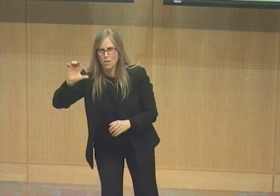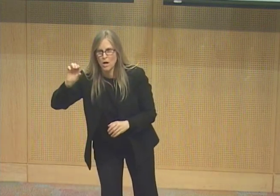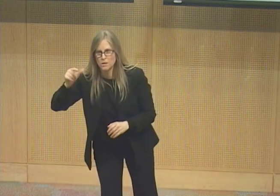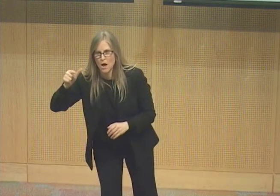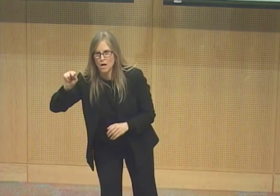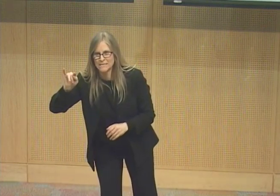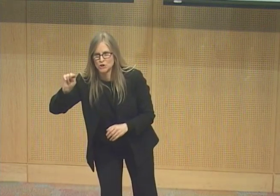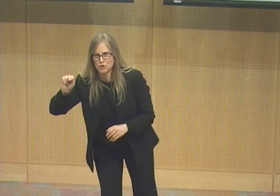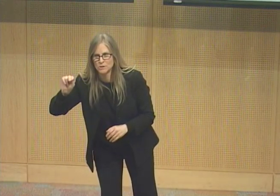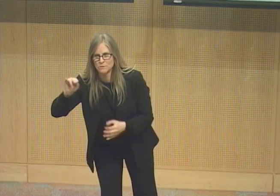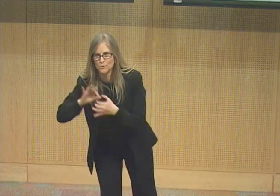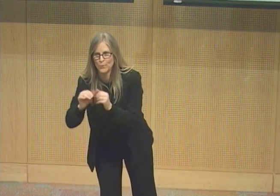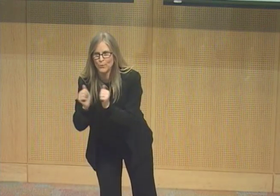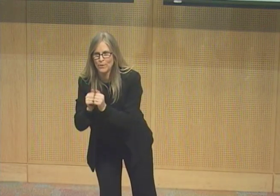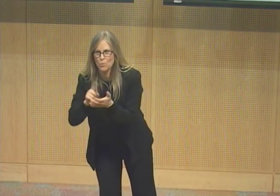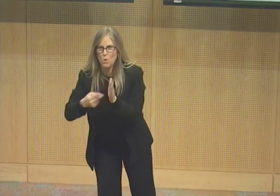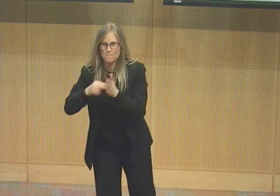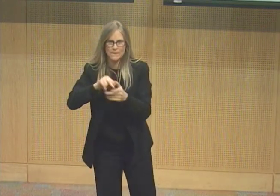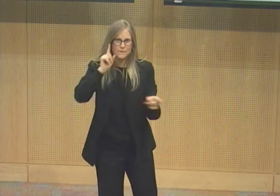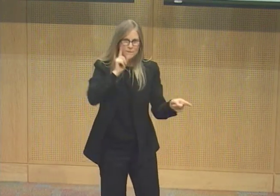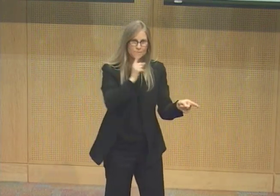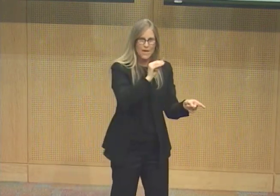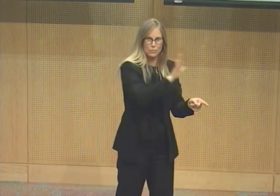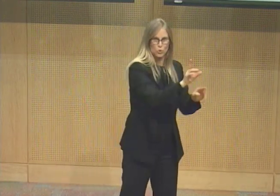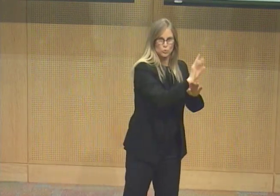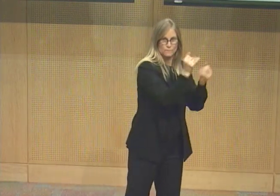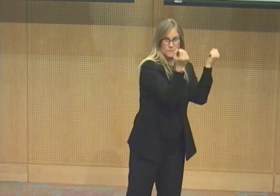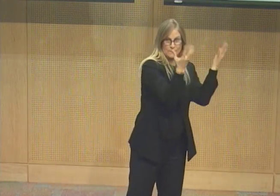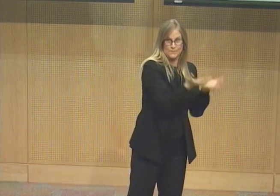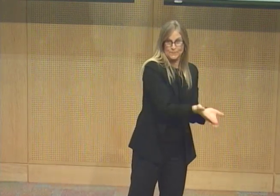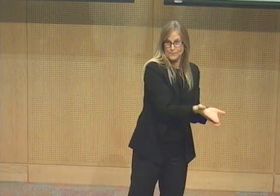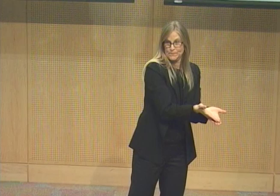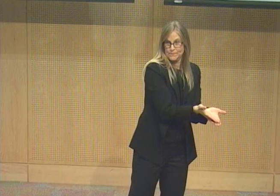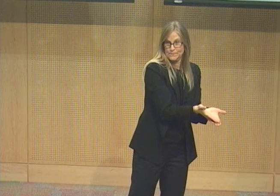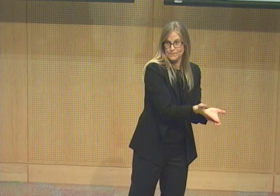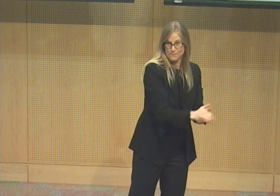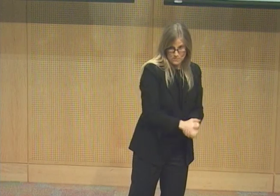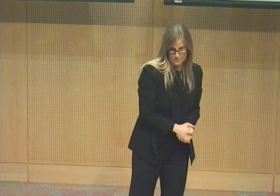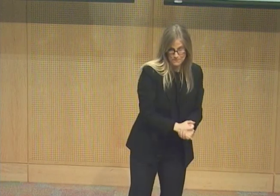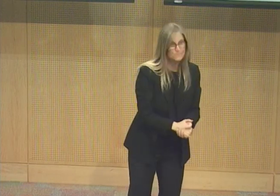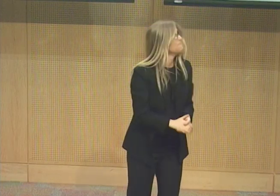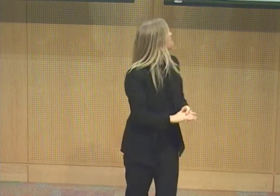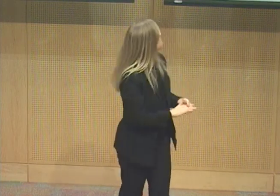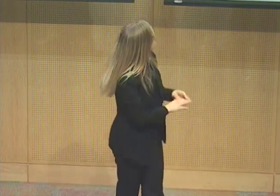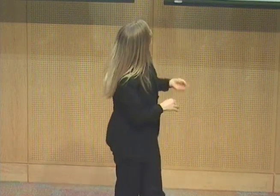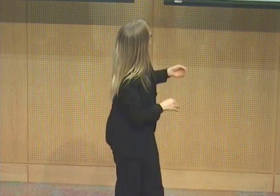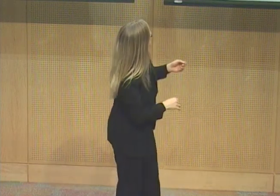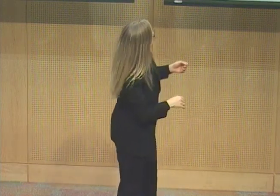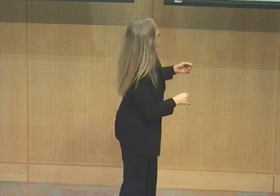and our social cognition in regard to Deaf people and how they use "language"-- or "how they communicate"